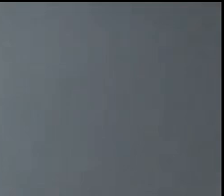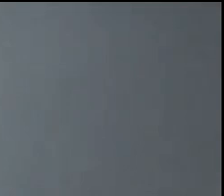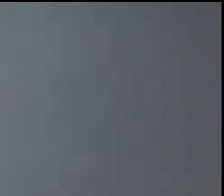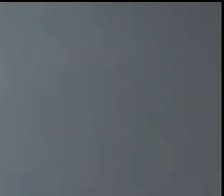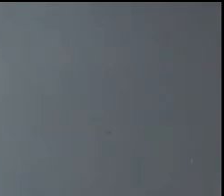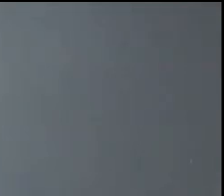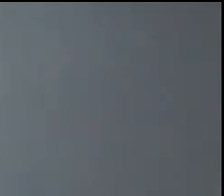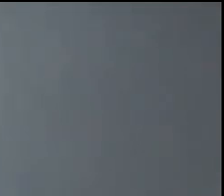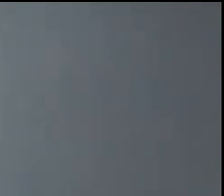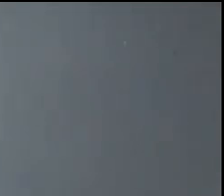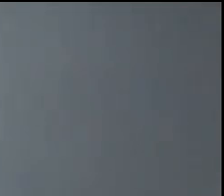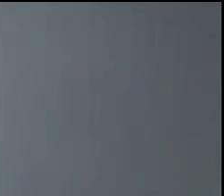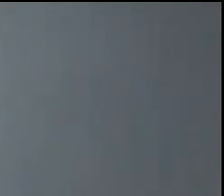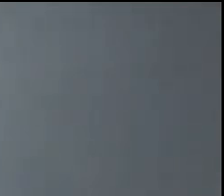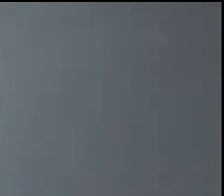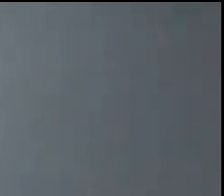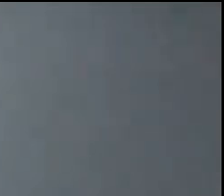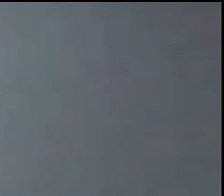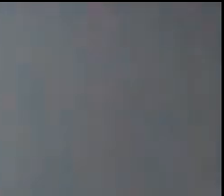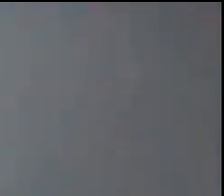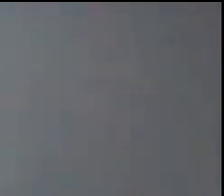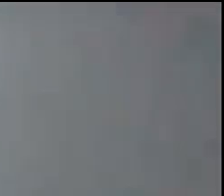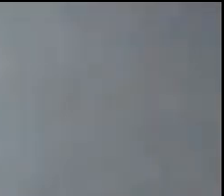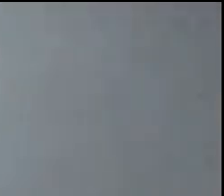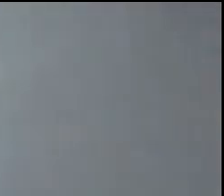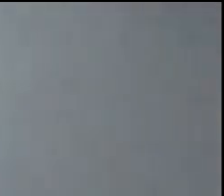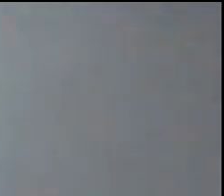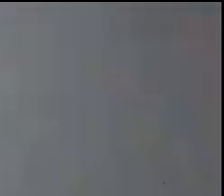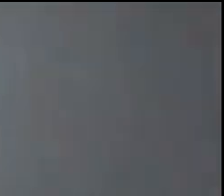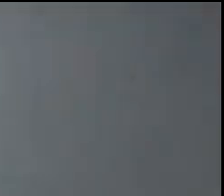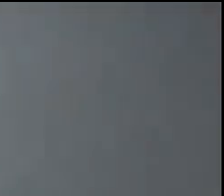the identification and understanding of what disability extra costs look like